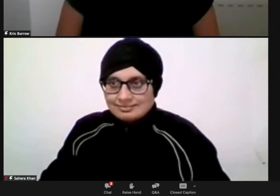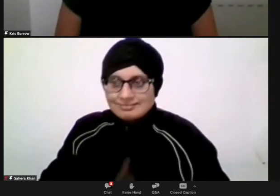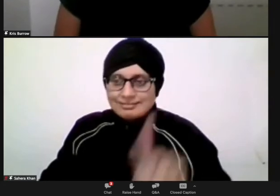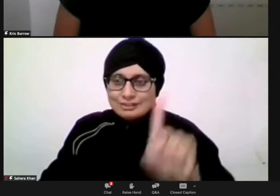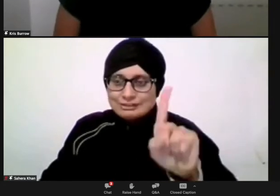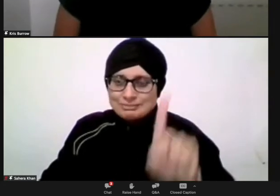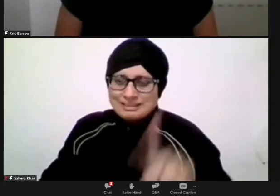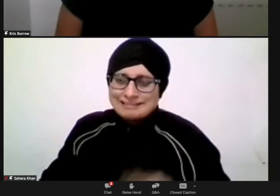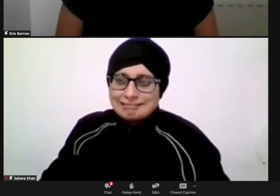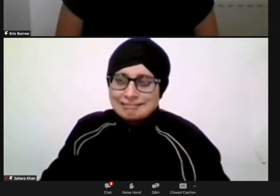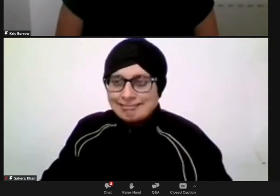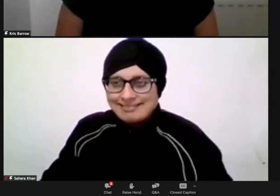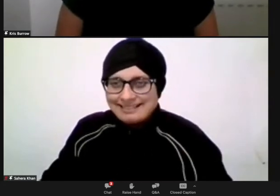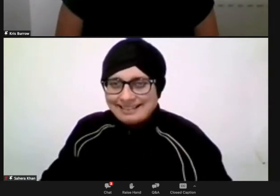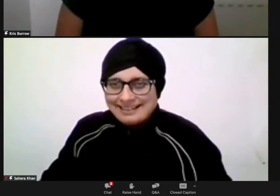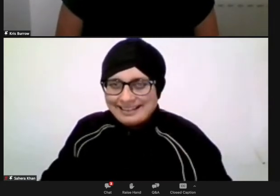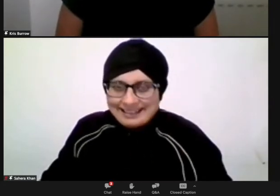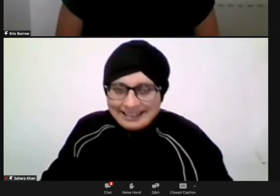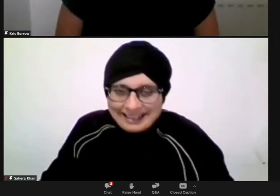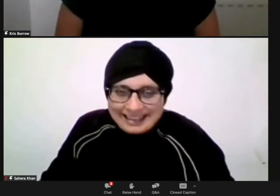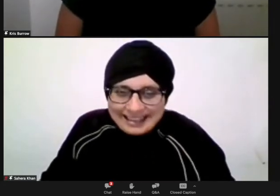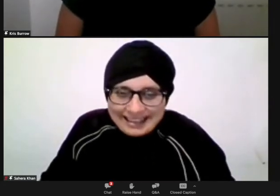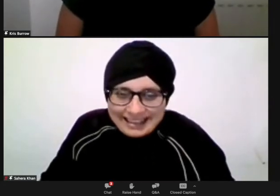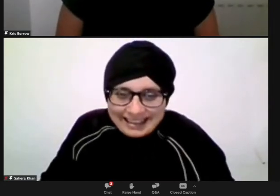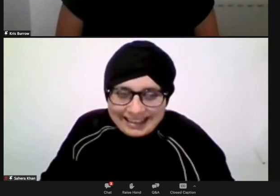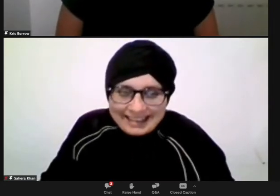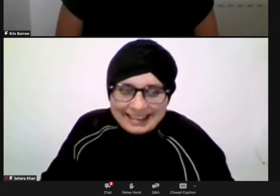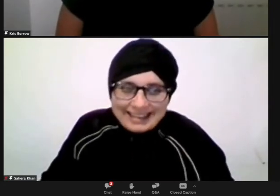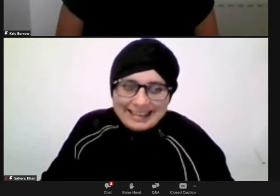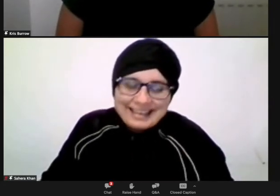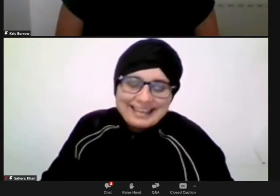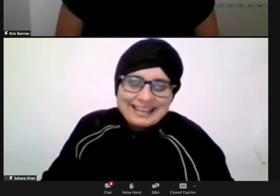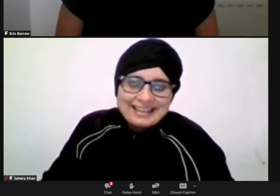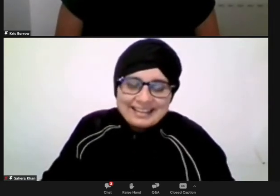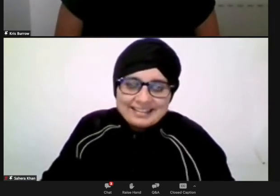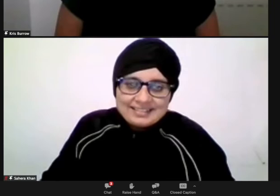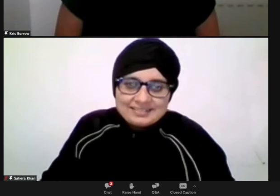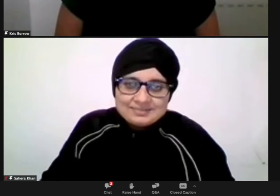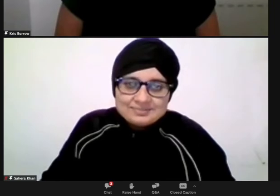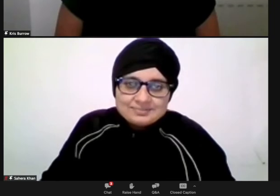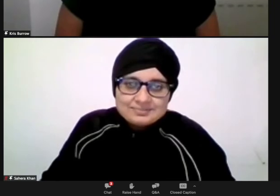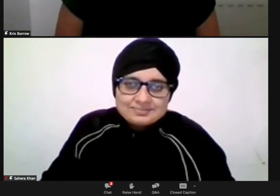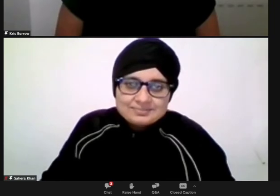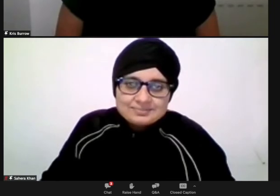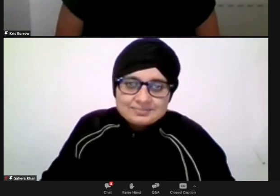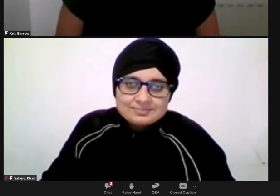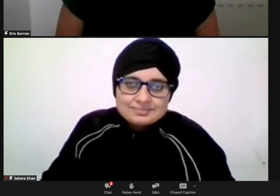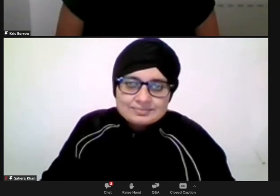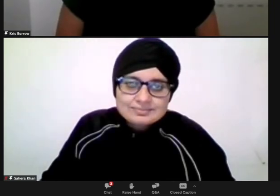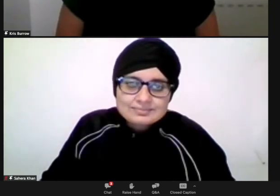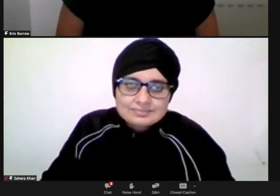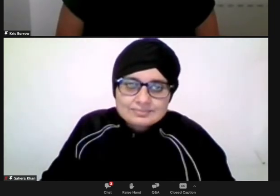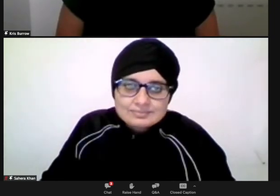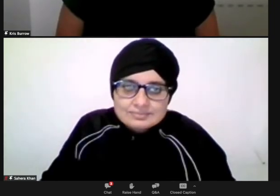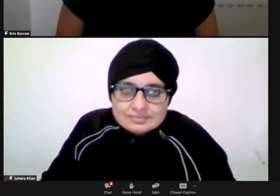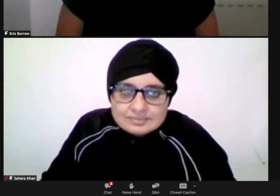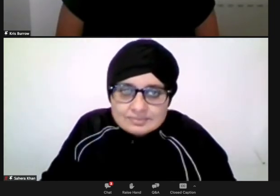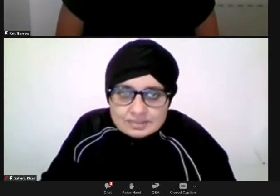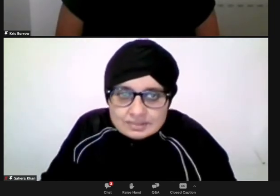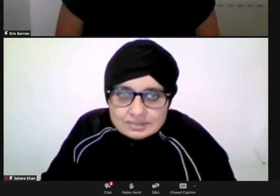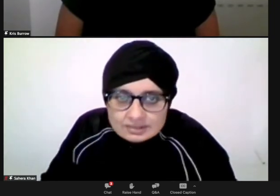Ok bear with me. One minute.